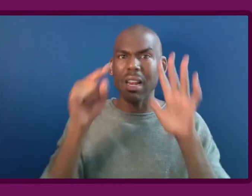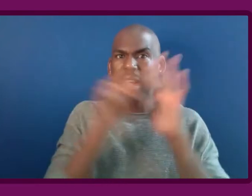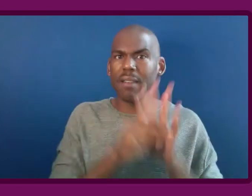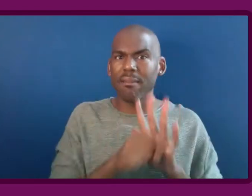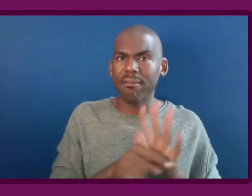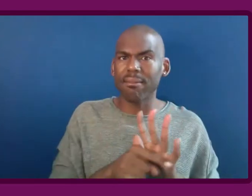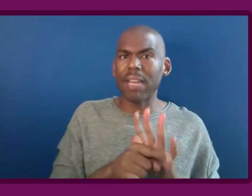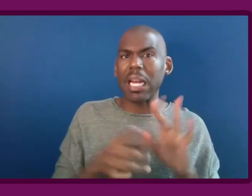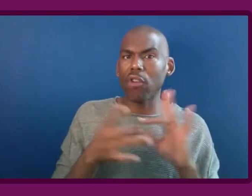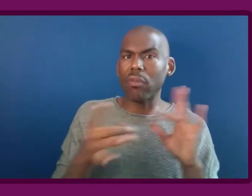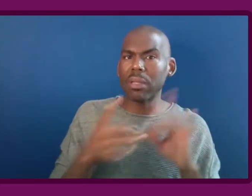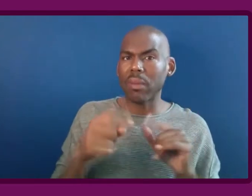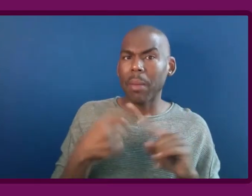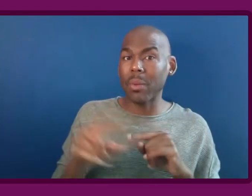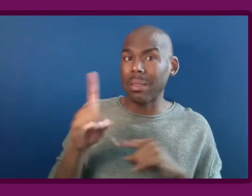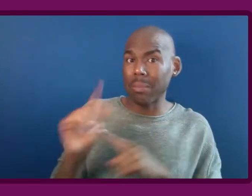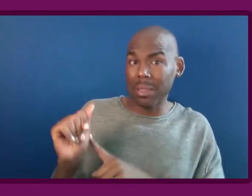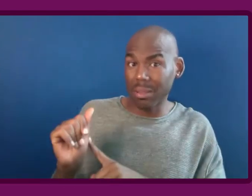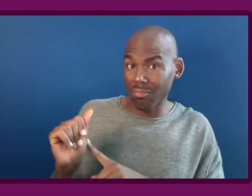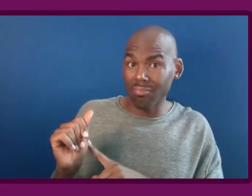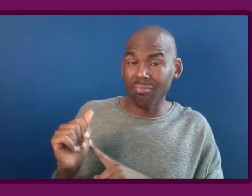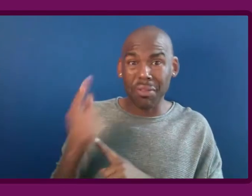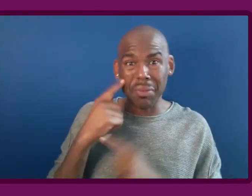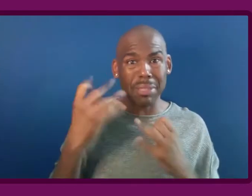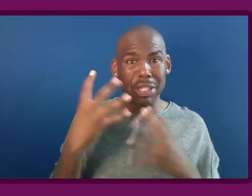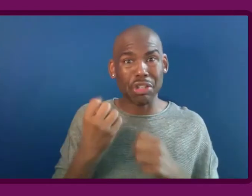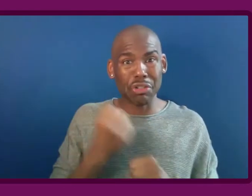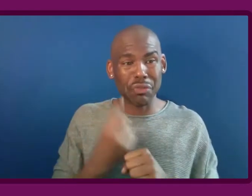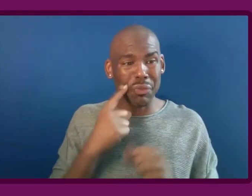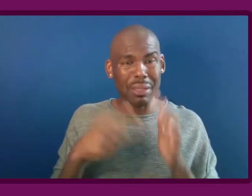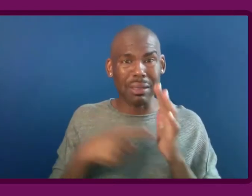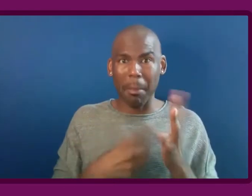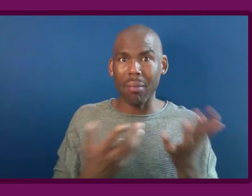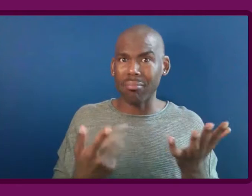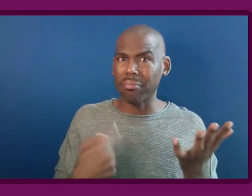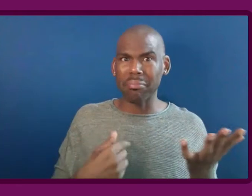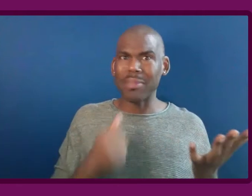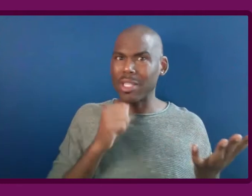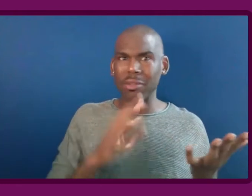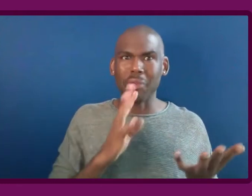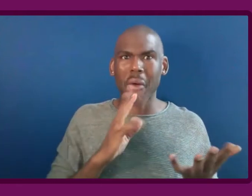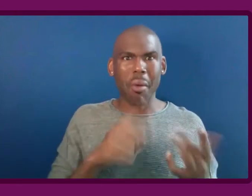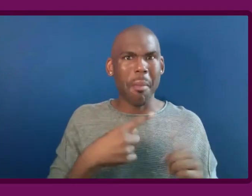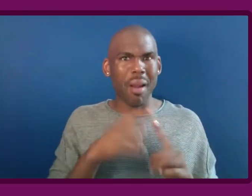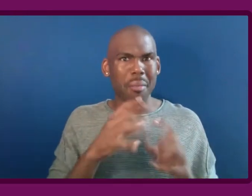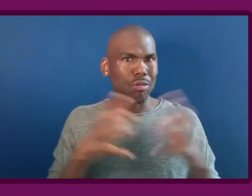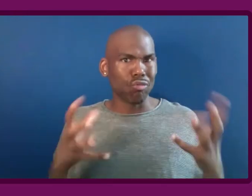this really negative narrative around disability, for years, for example, and we don't talk about it